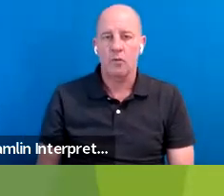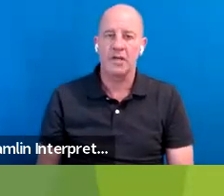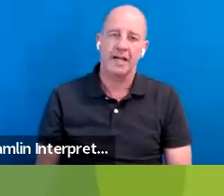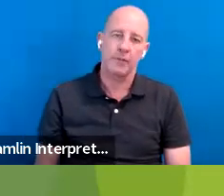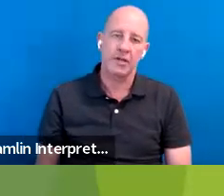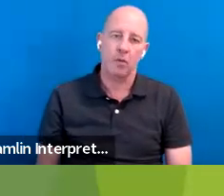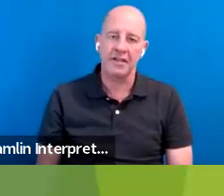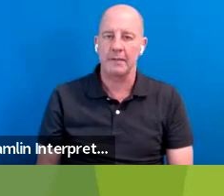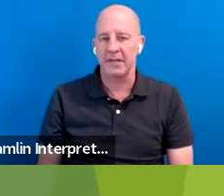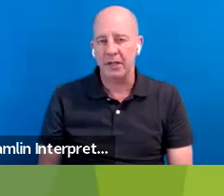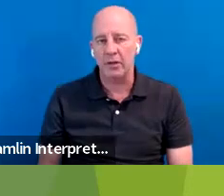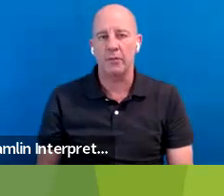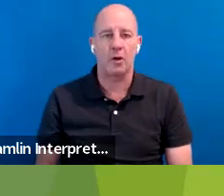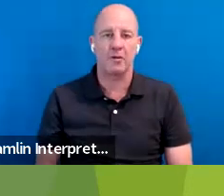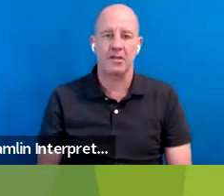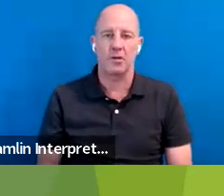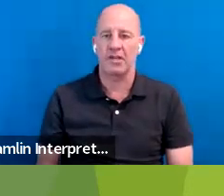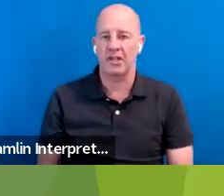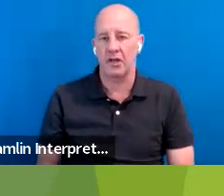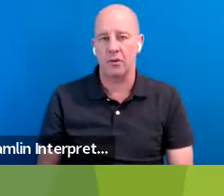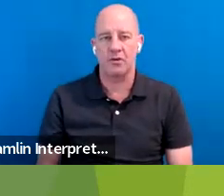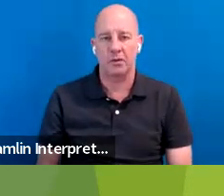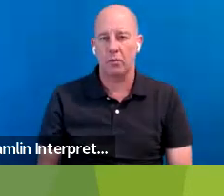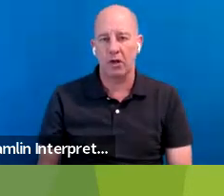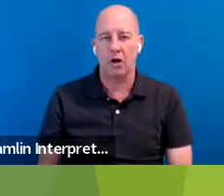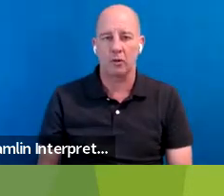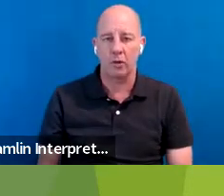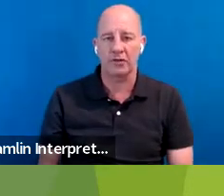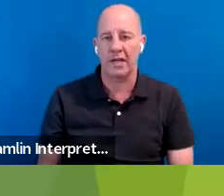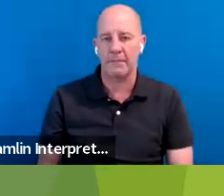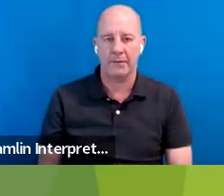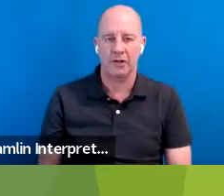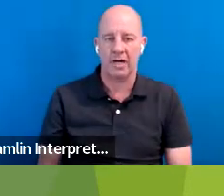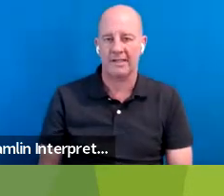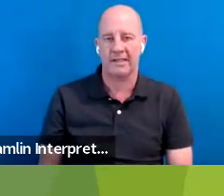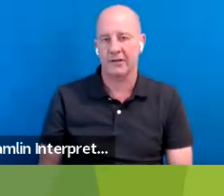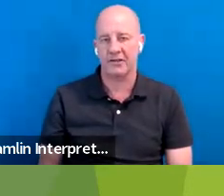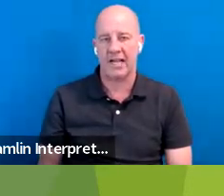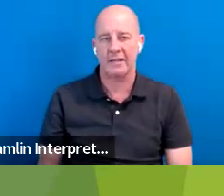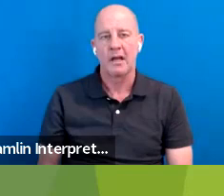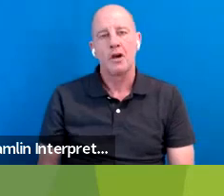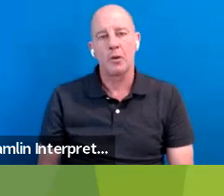Again, we don't want the ambiguity. We don't want to use huge long words that maybe are not easy to understand.